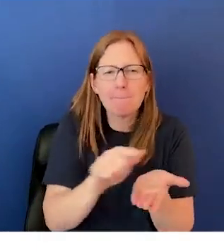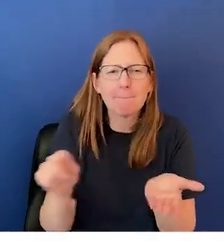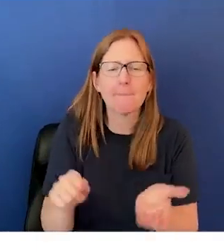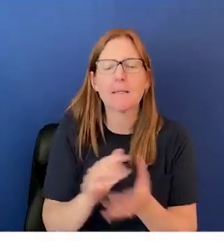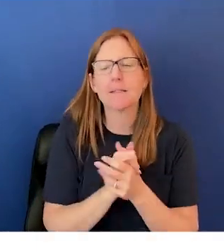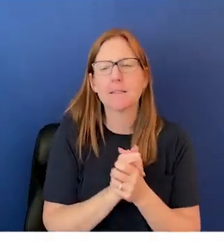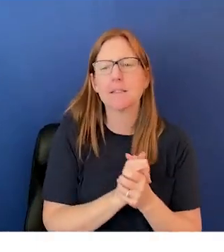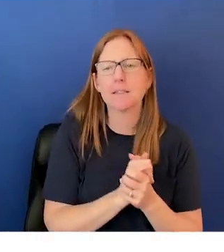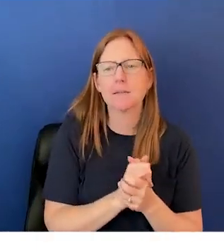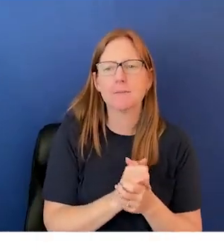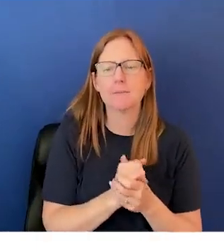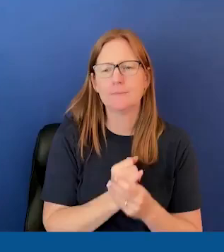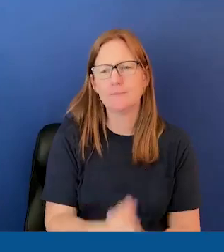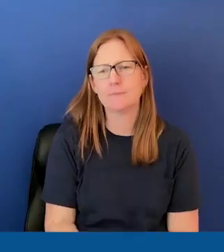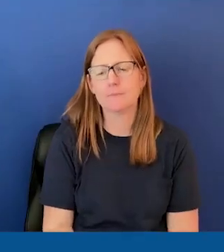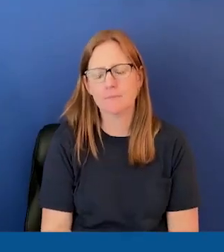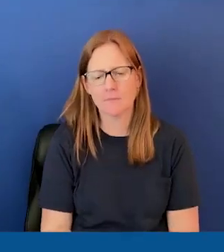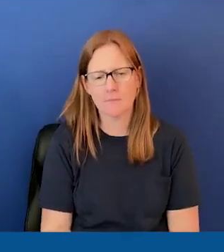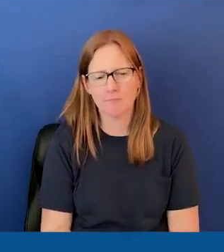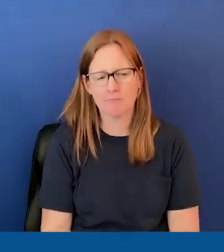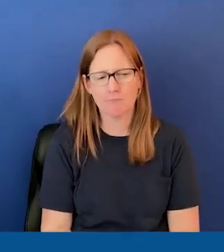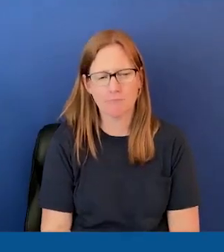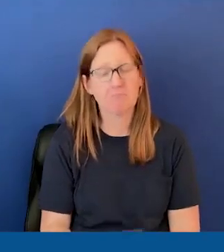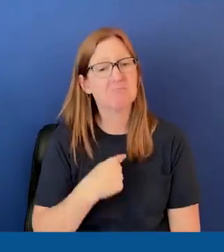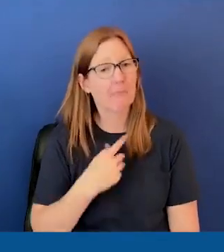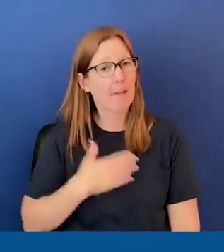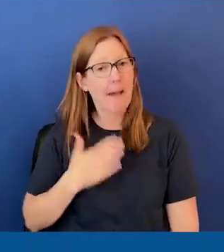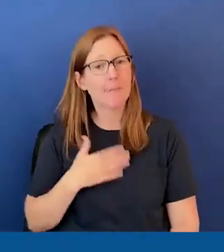[Jennifer Johnson]: Yeah I'm happy to share some examples.